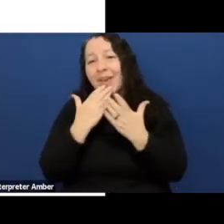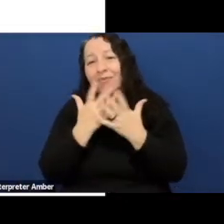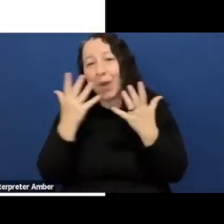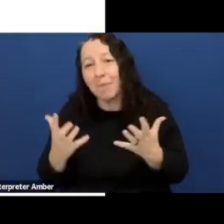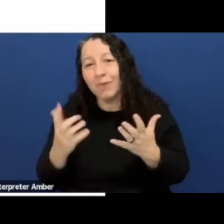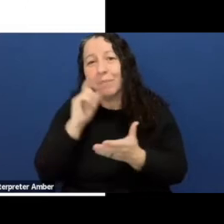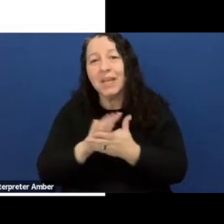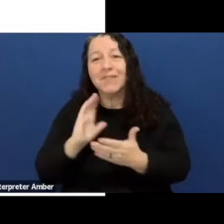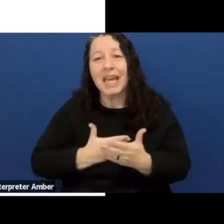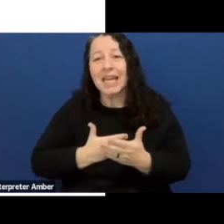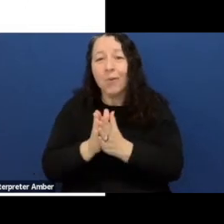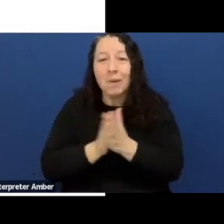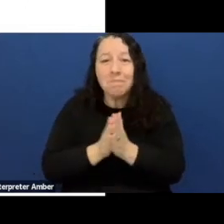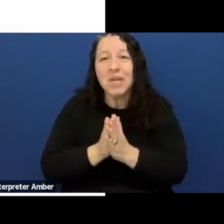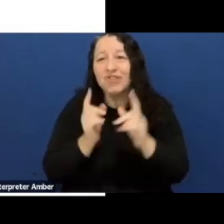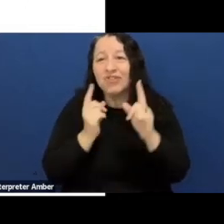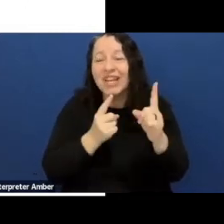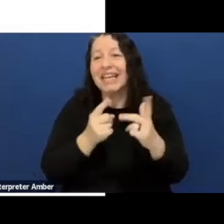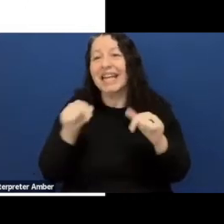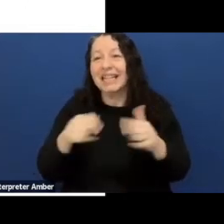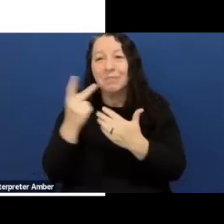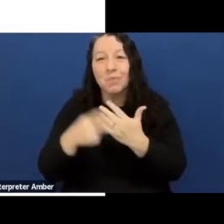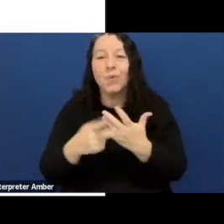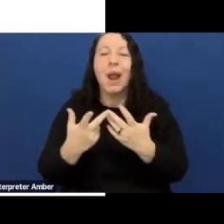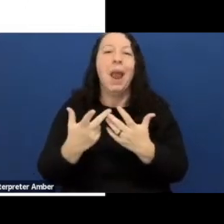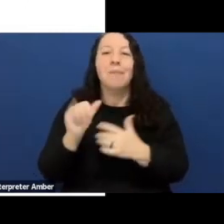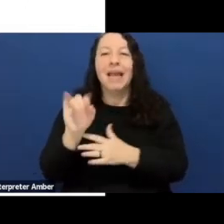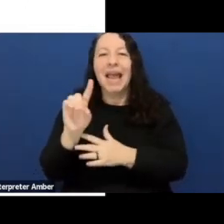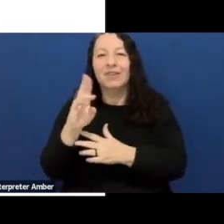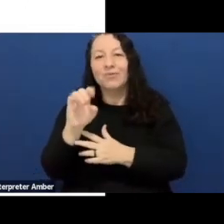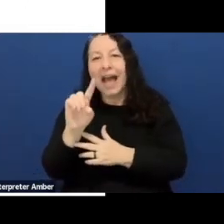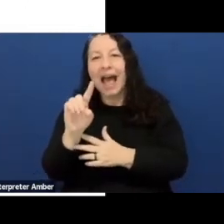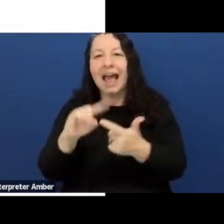These are initial cosponsors. We thank them very much for believing in our mission and